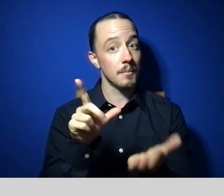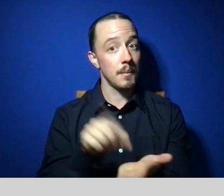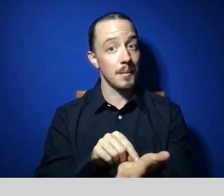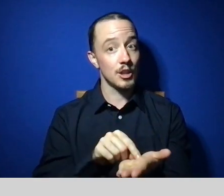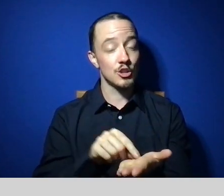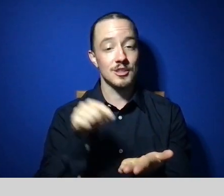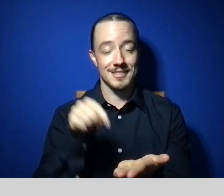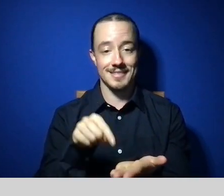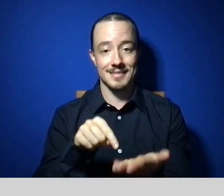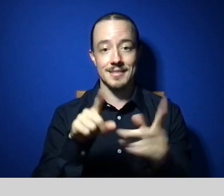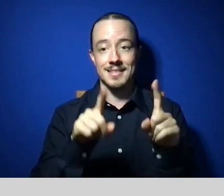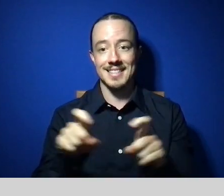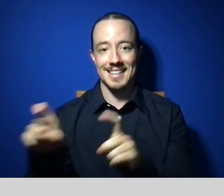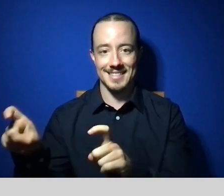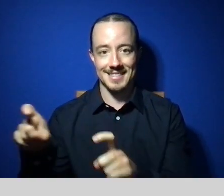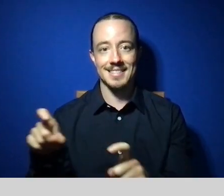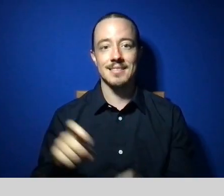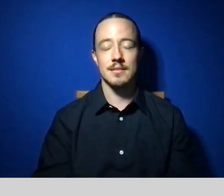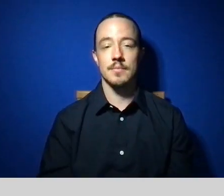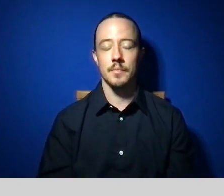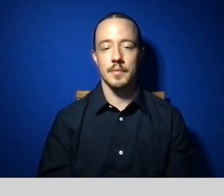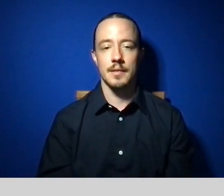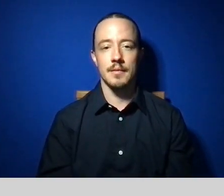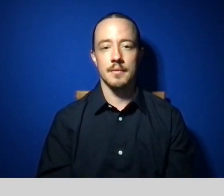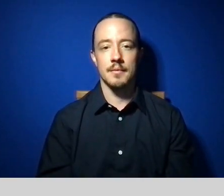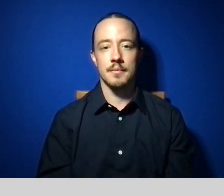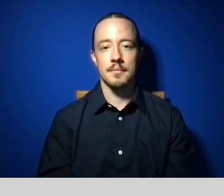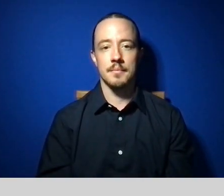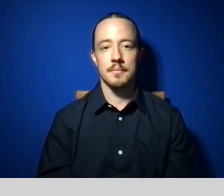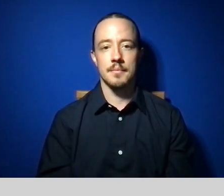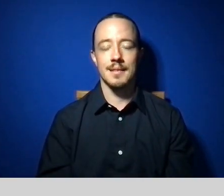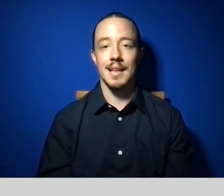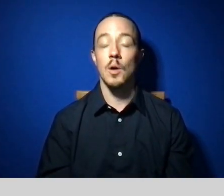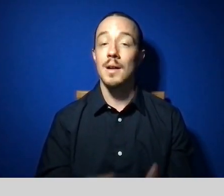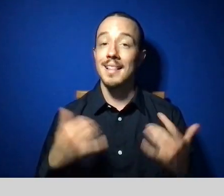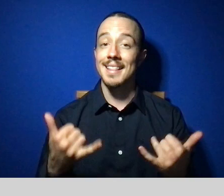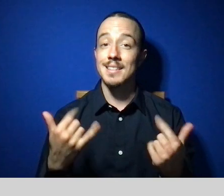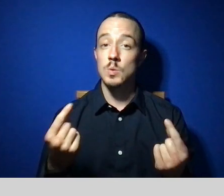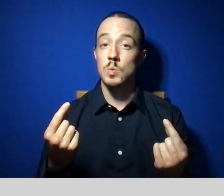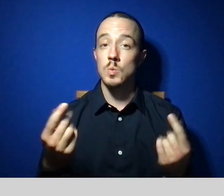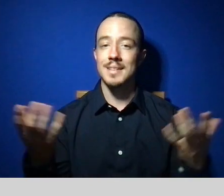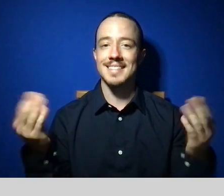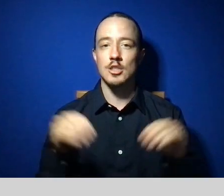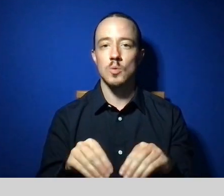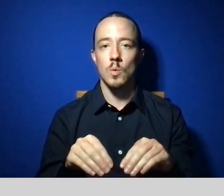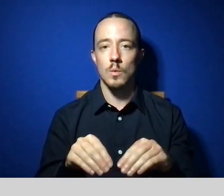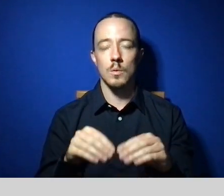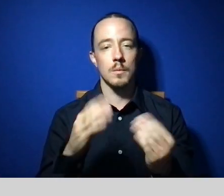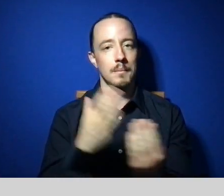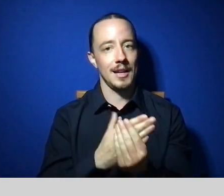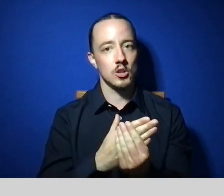This right here is the one we're going to try out first. What this does is it installs the package under four different versions of Python,